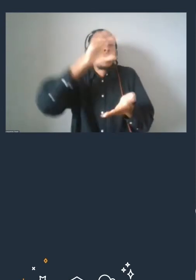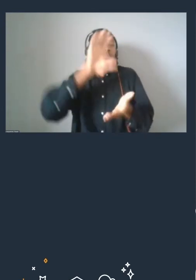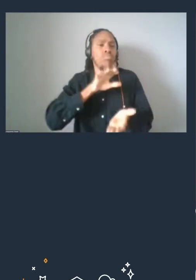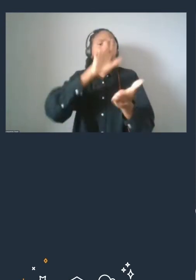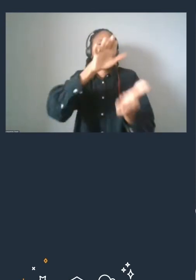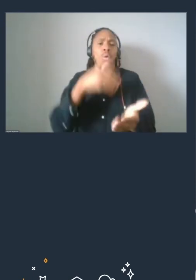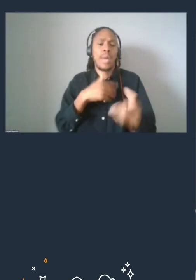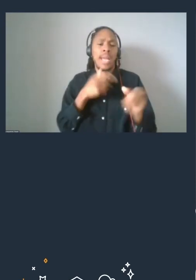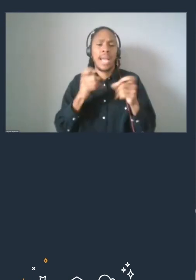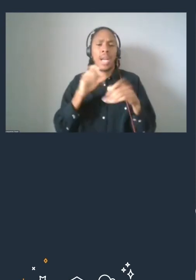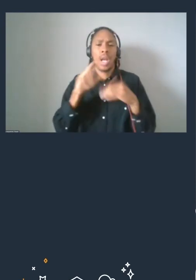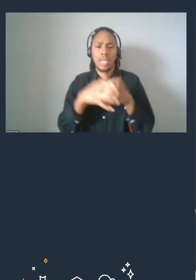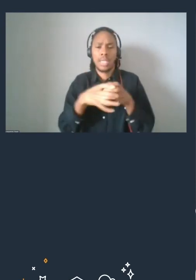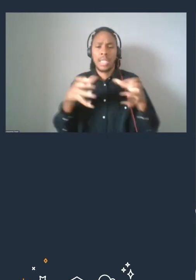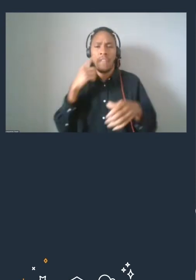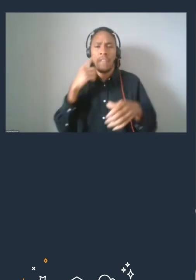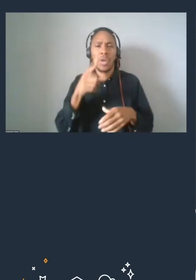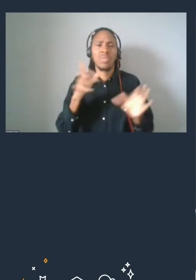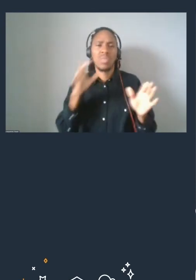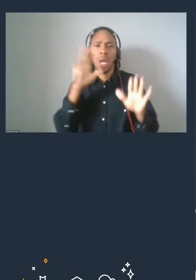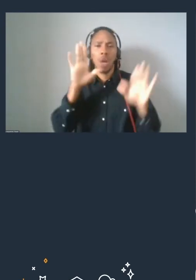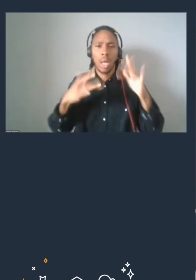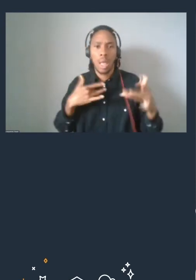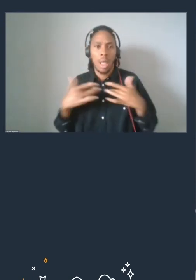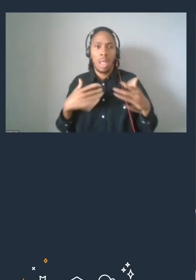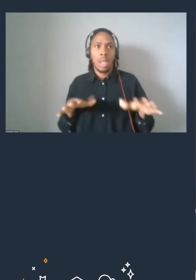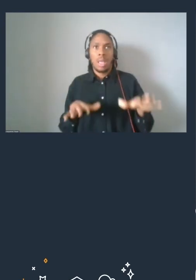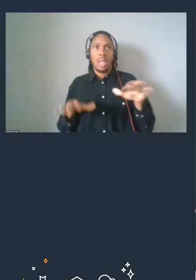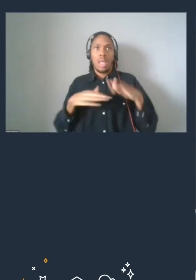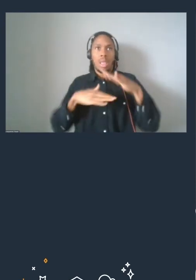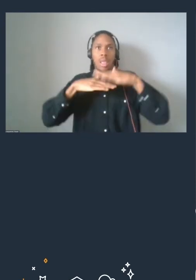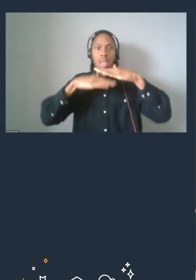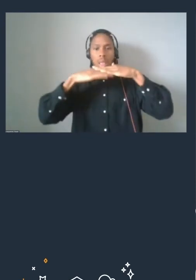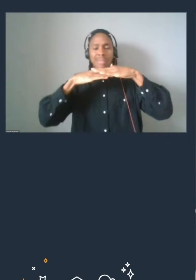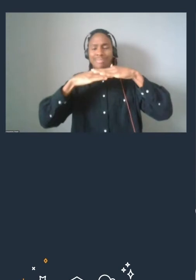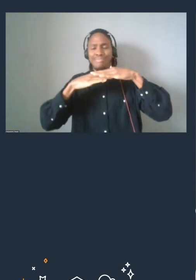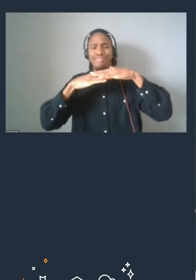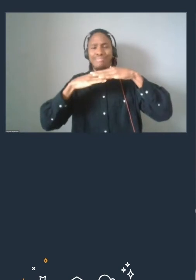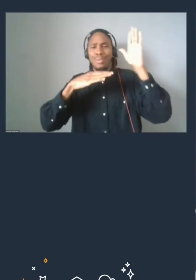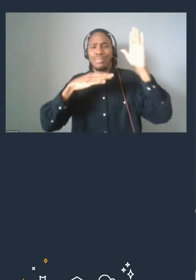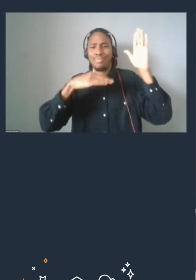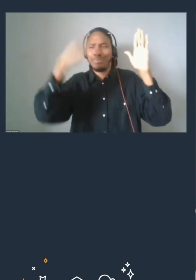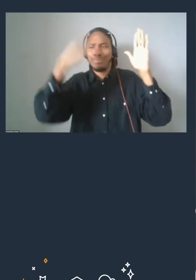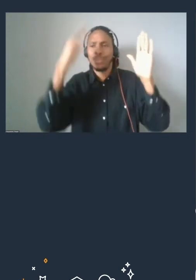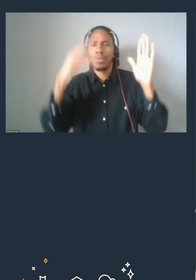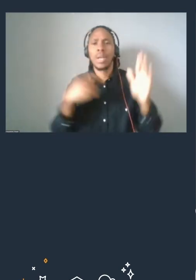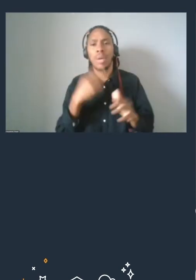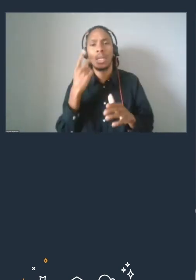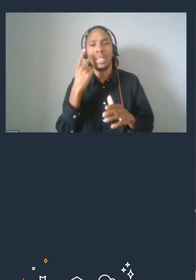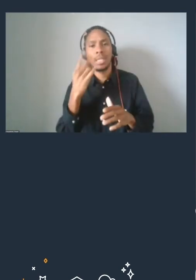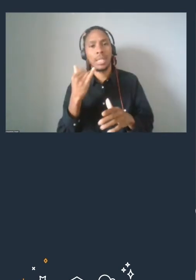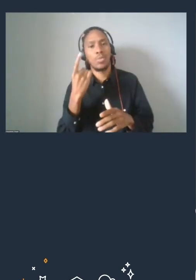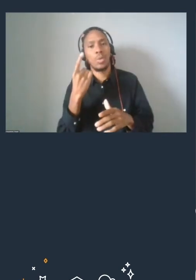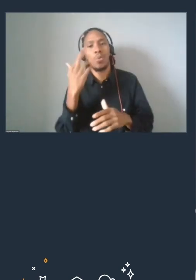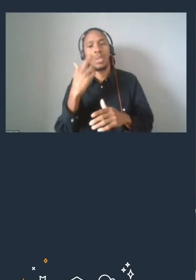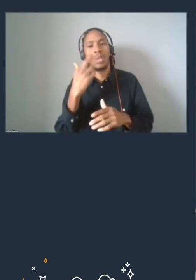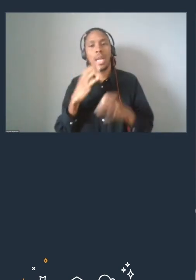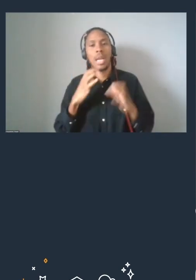So you don't have to ever worry about hitting that limit. And we see that as a common reason why customers transition